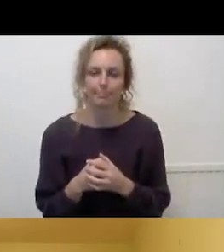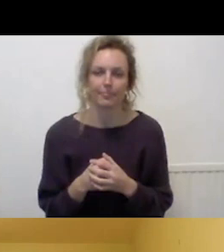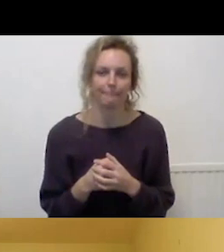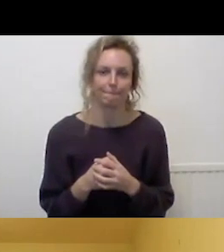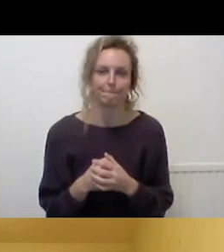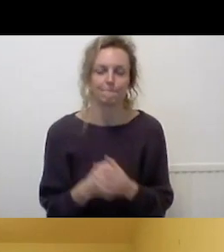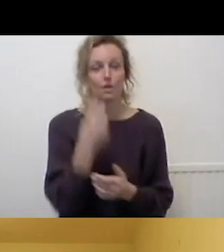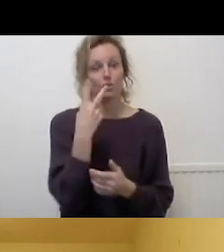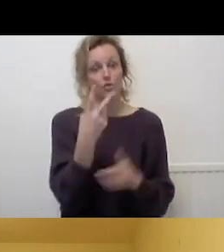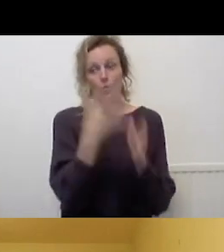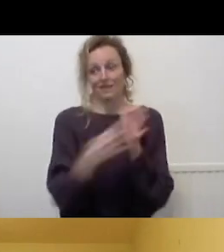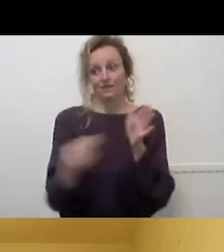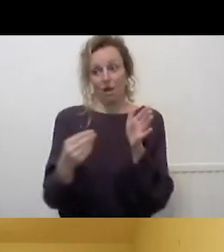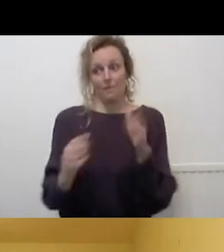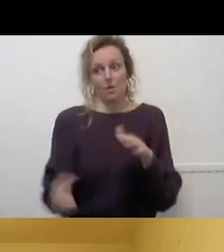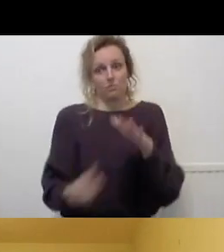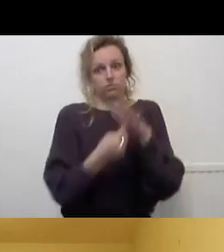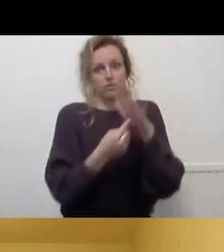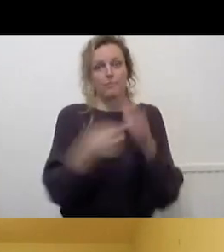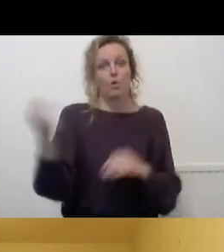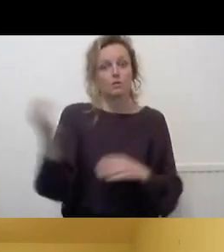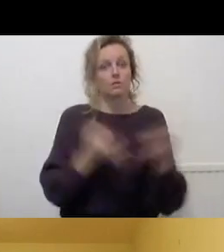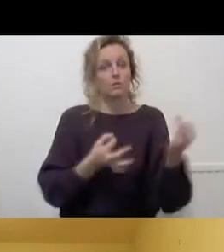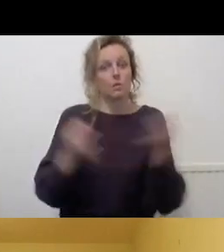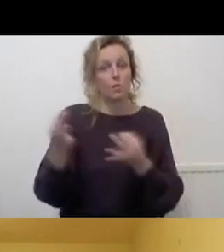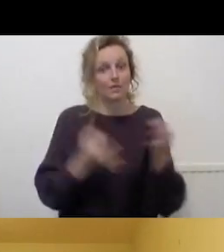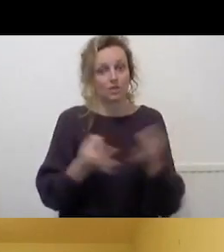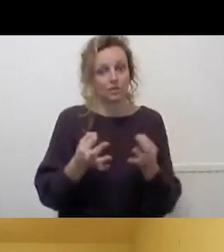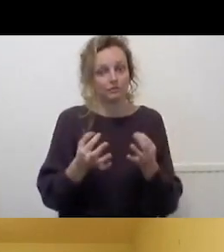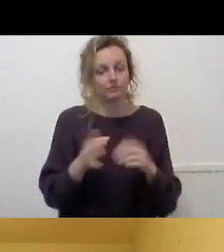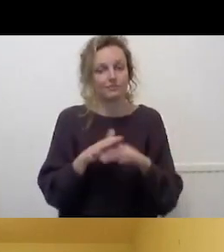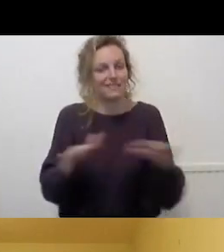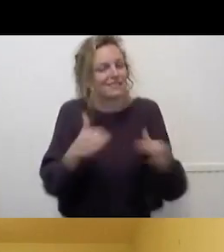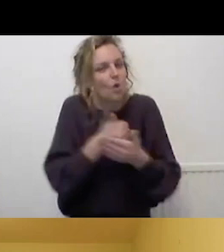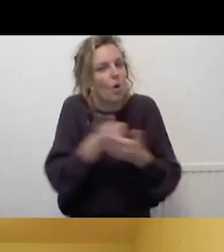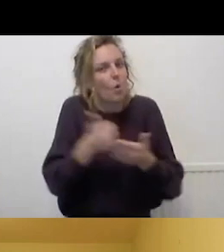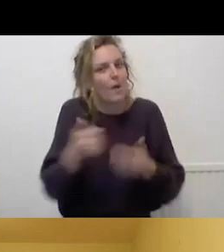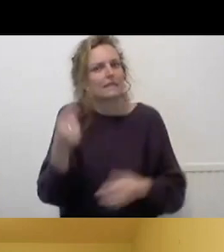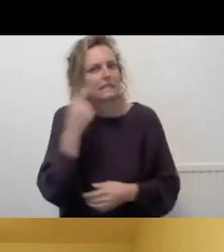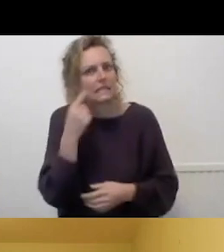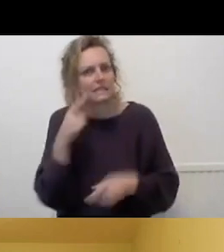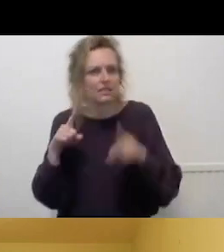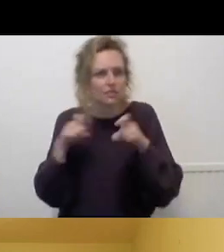about. And but it's not always easy to find the answers right? Because sometimes the people who